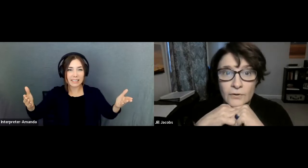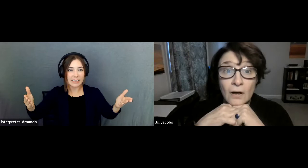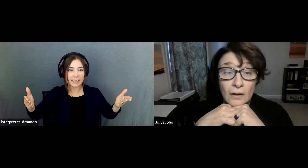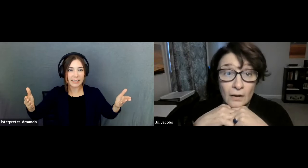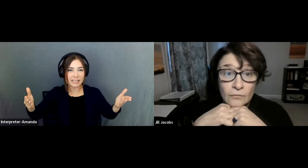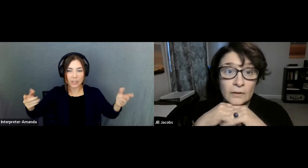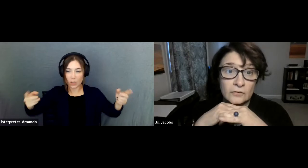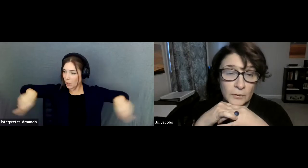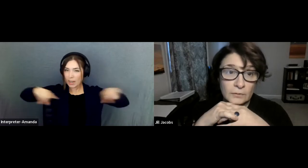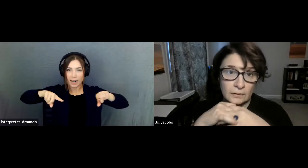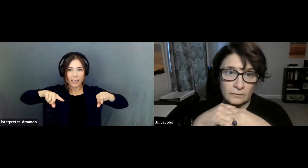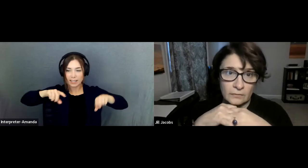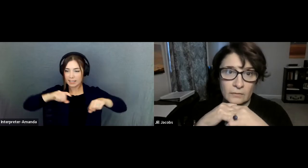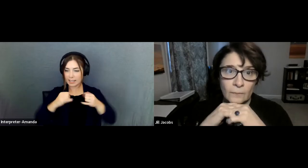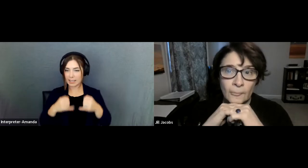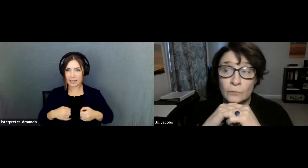not ever experienced.